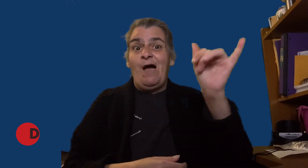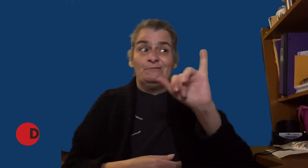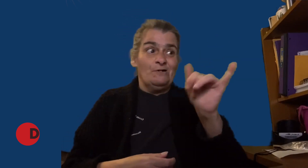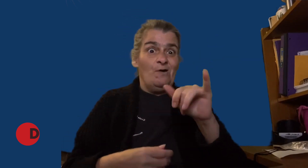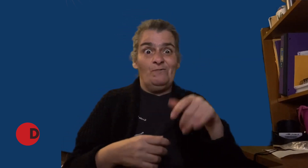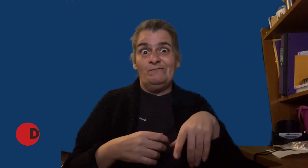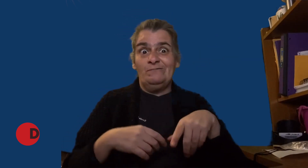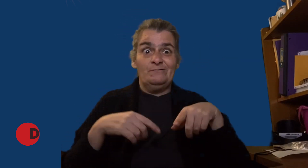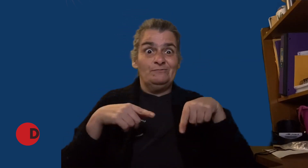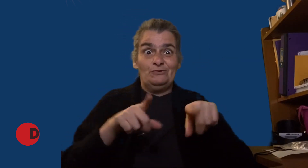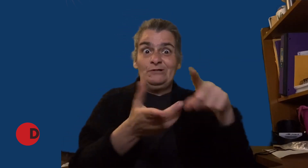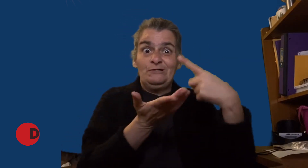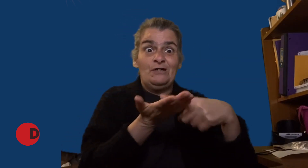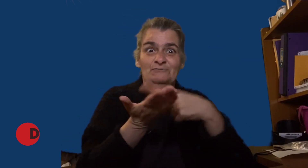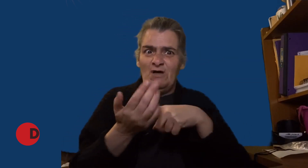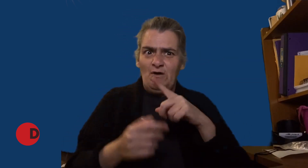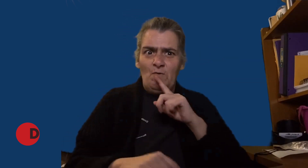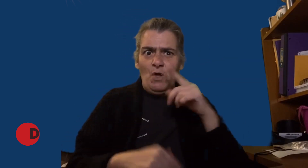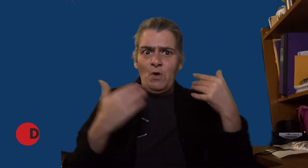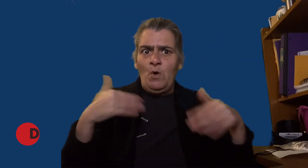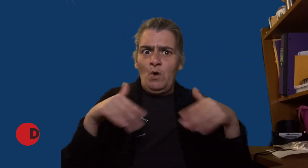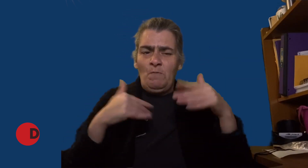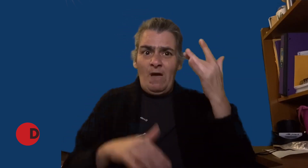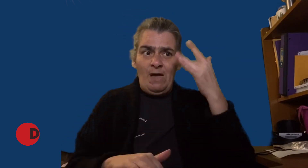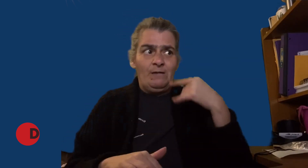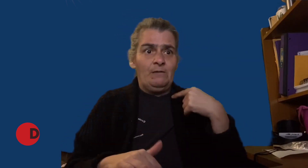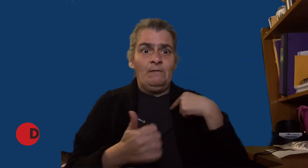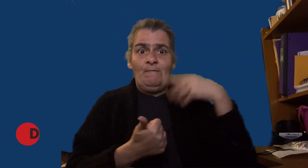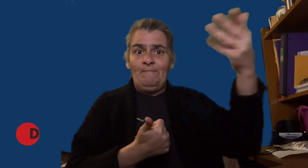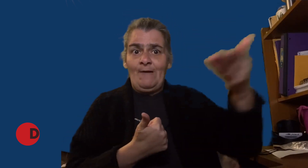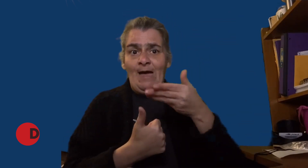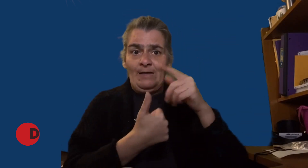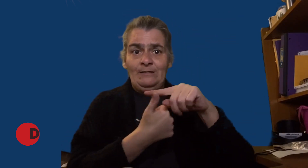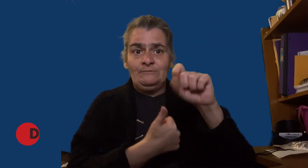to do something. We have Accessible Canada Act and some